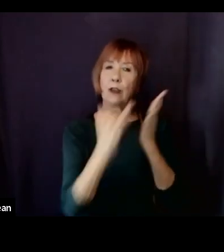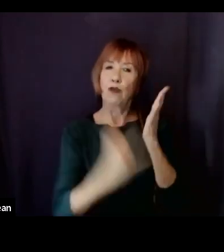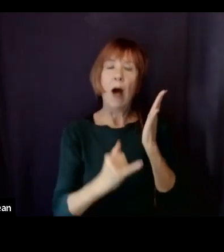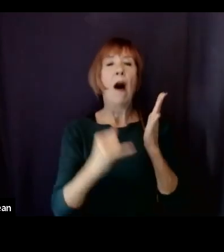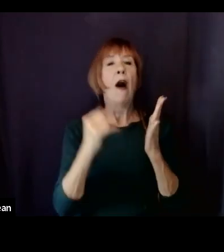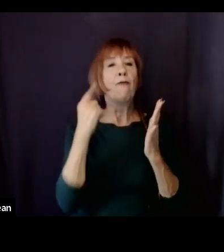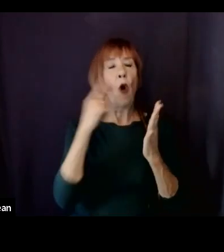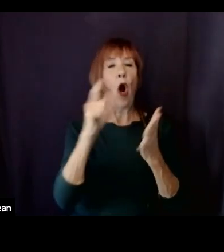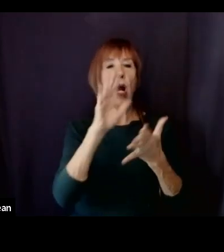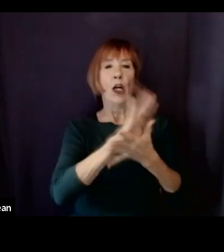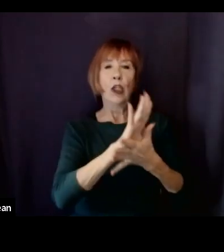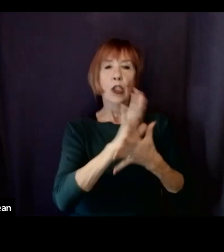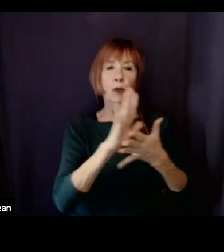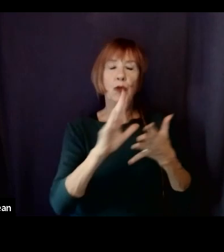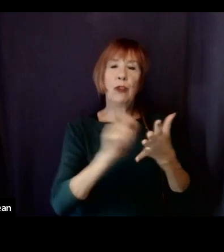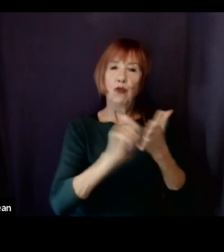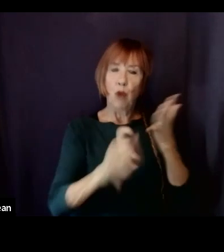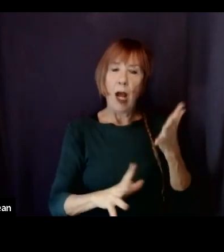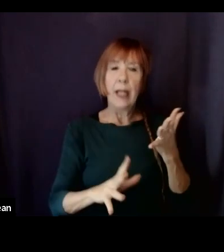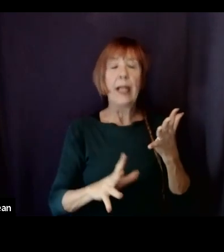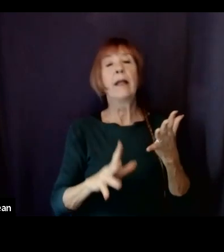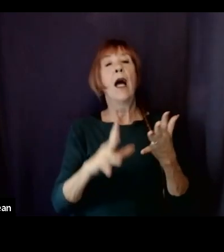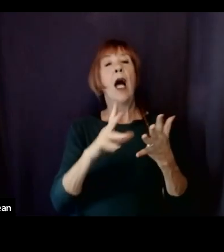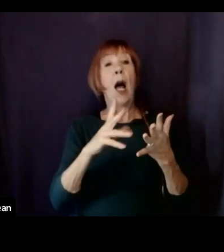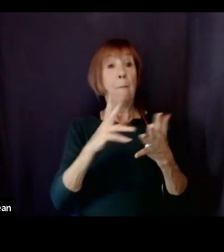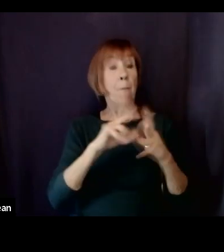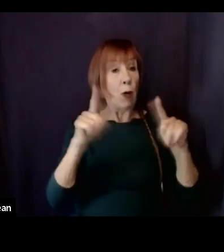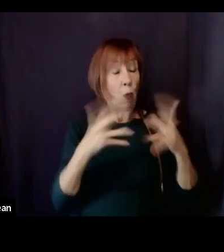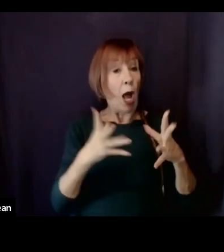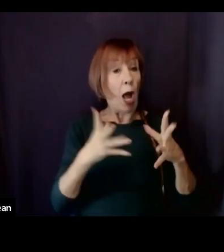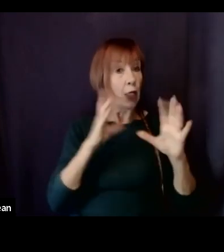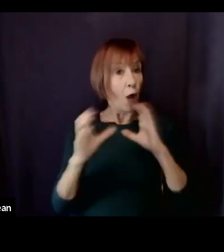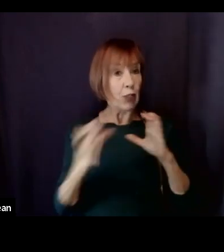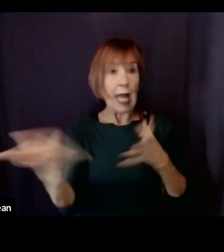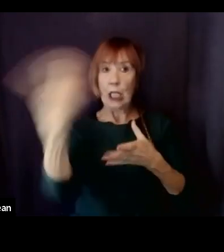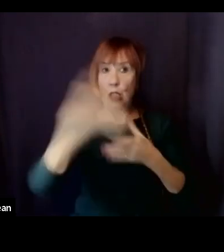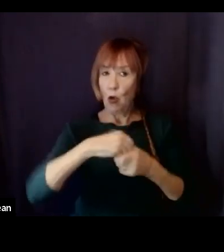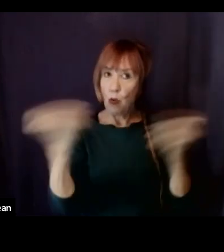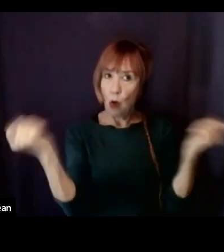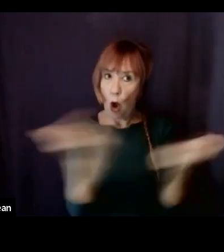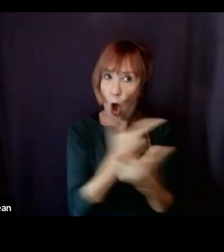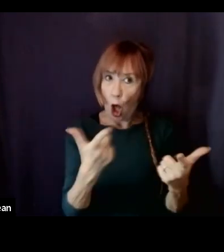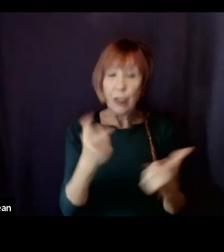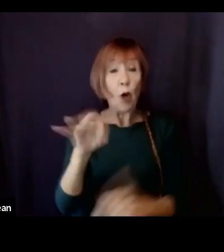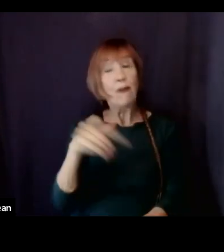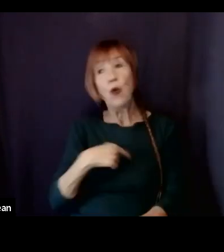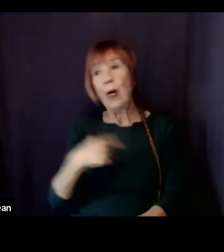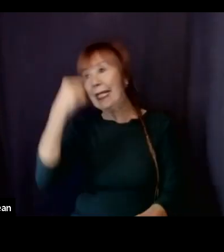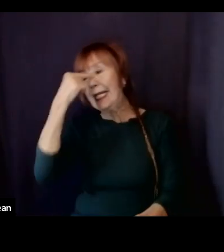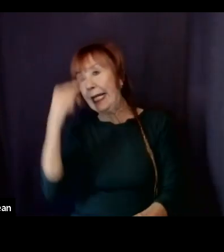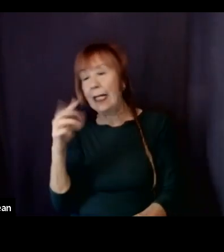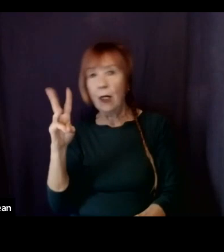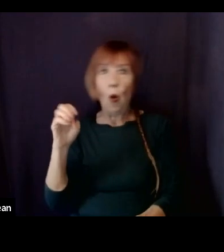while making sure that the conversation stays inclusive. So if you're a geek, a weeb, a nerd, a jock,